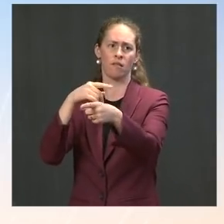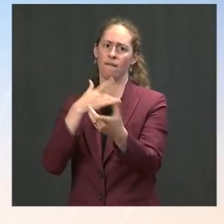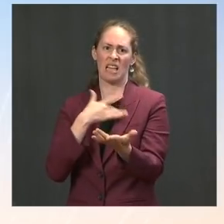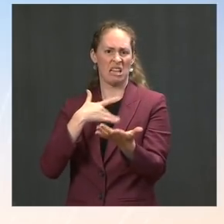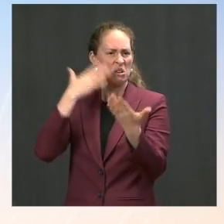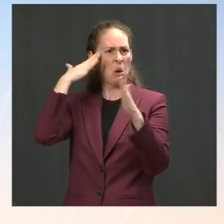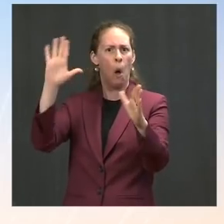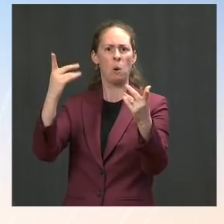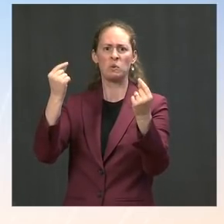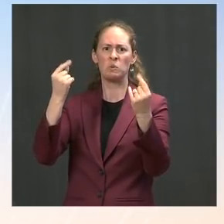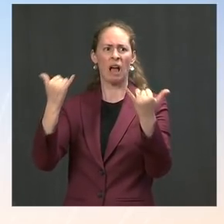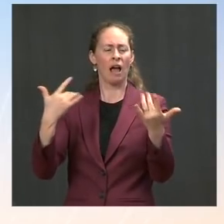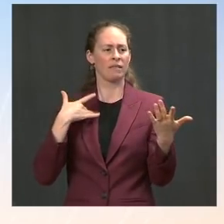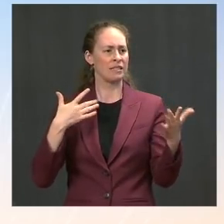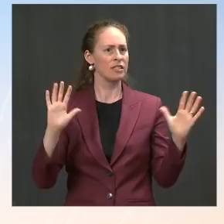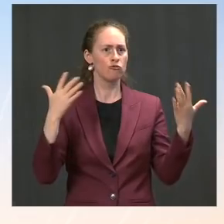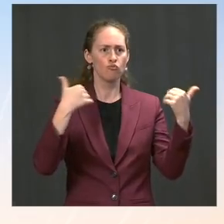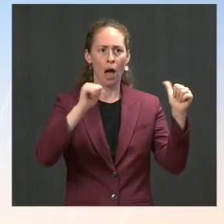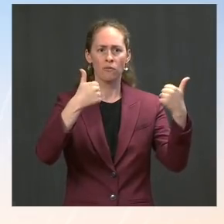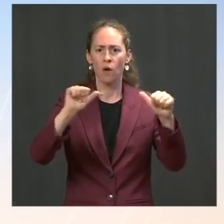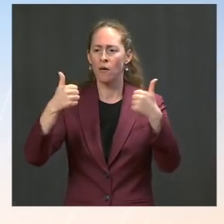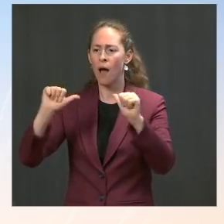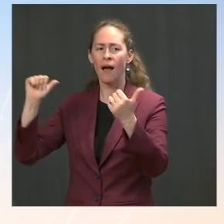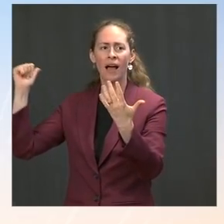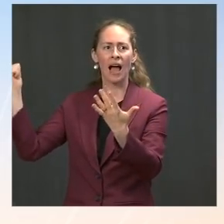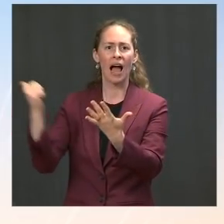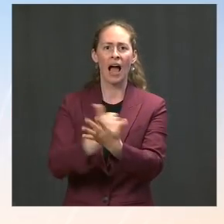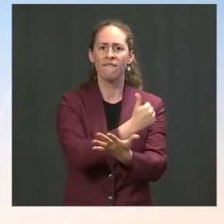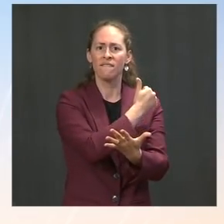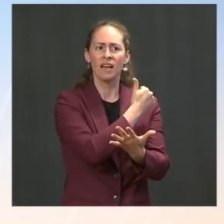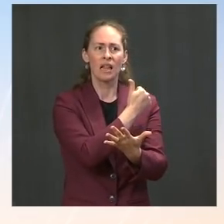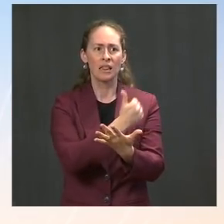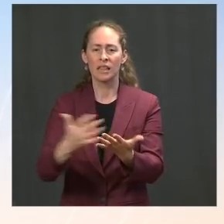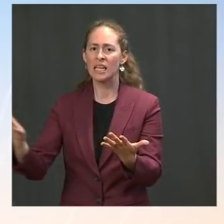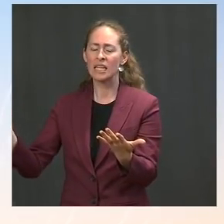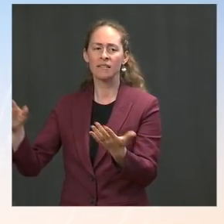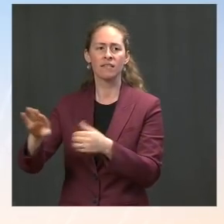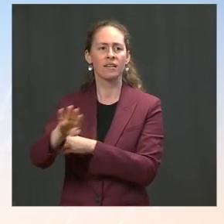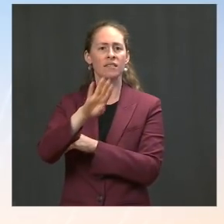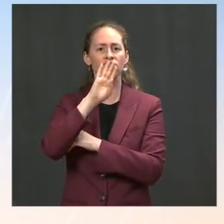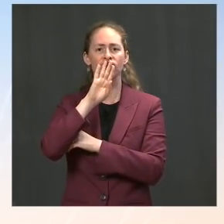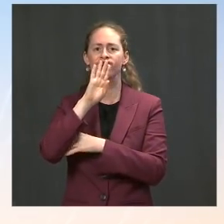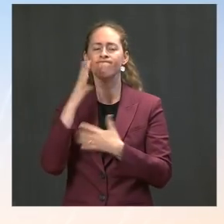with trying to convince people to get vaccinated. Is that a sign that perhaps the federal government